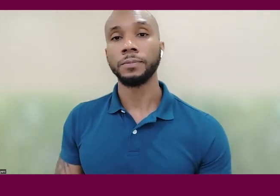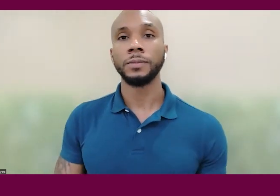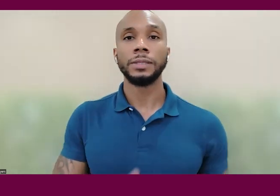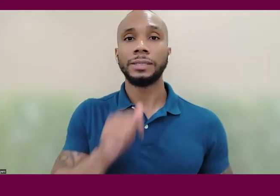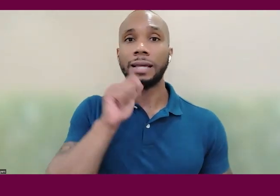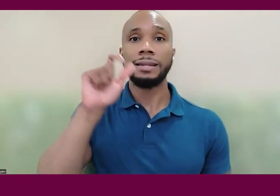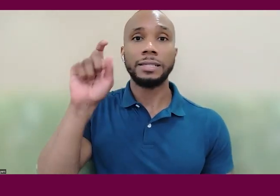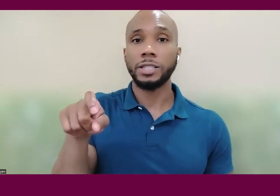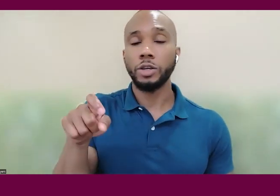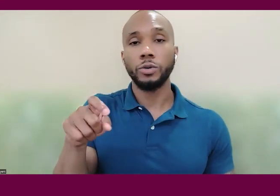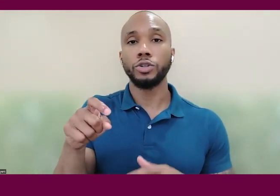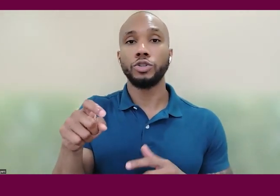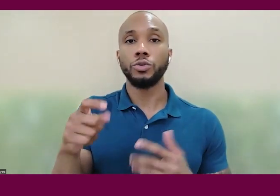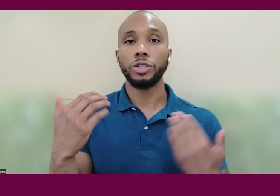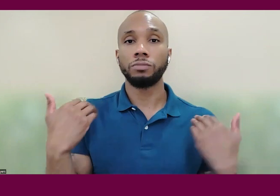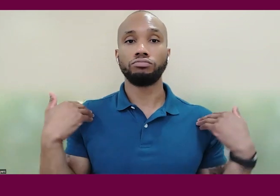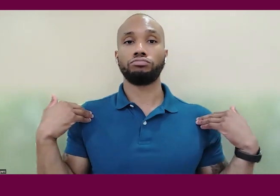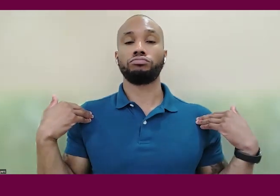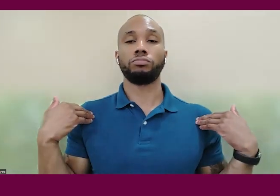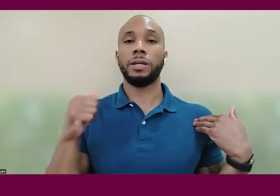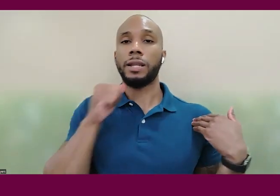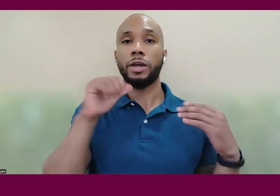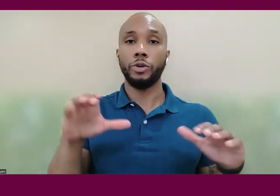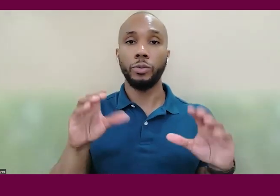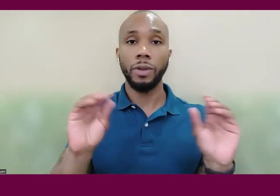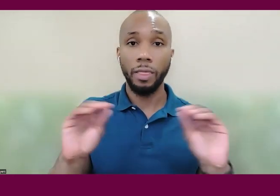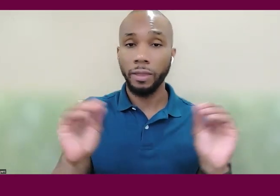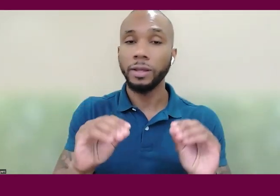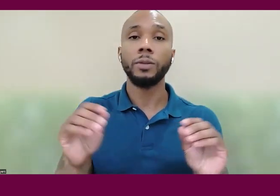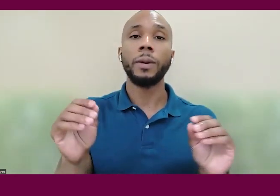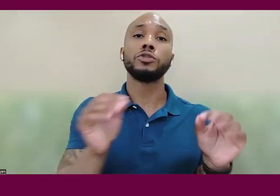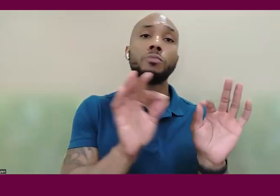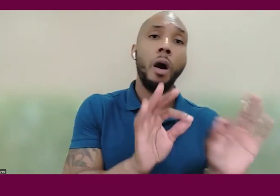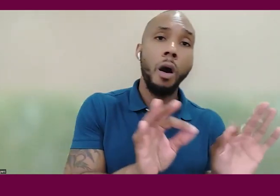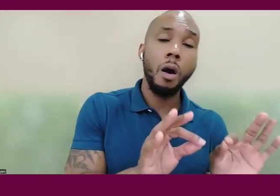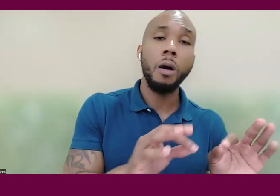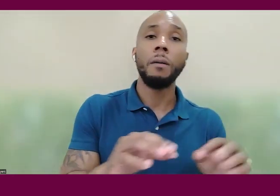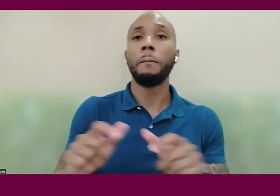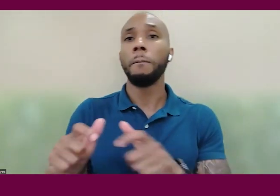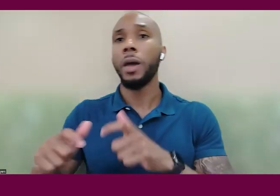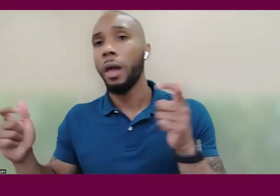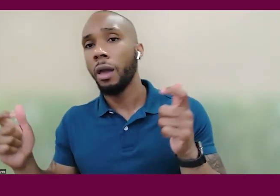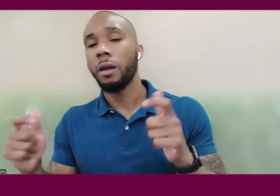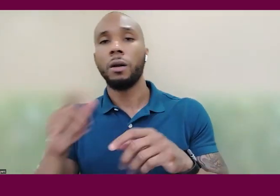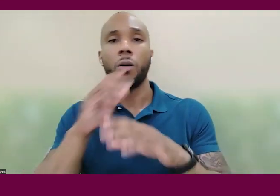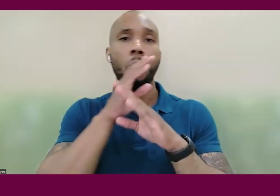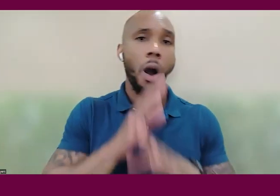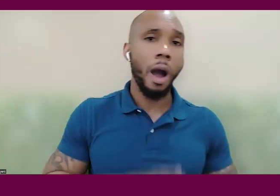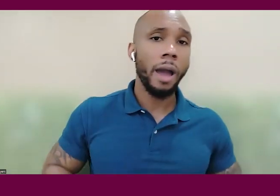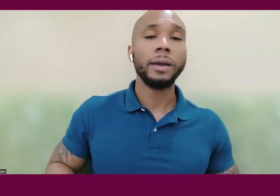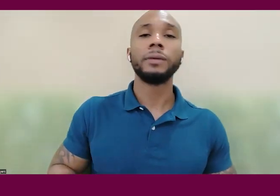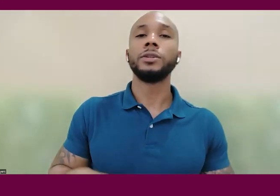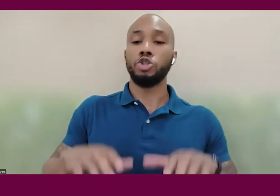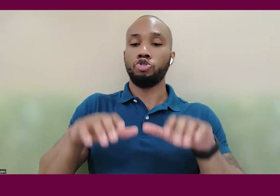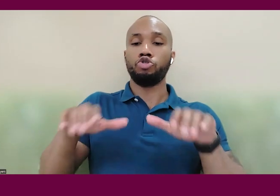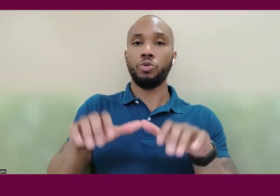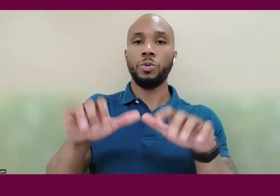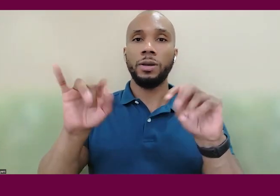It's not necessary to not do anything, no matter how small, no matter how quiet. Doing it is the primary thing.